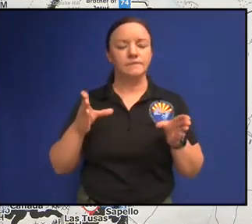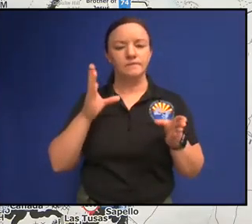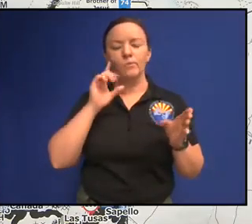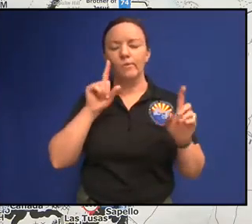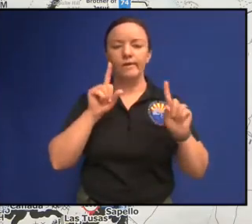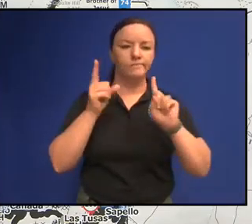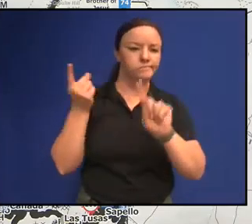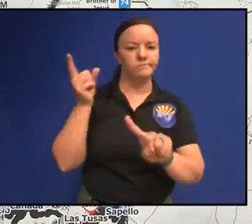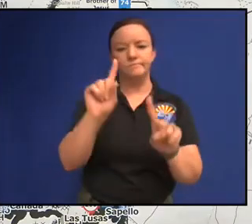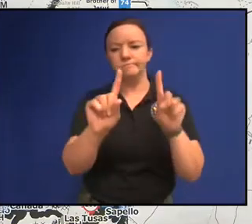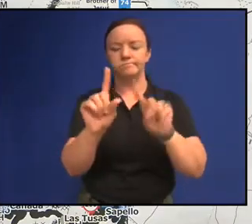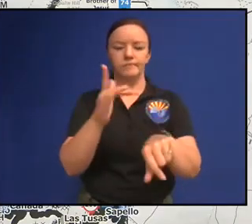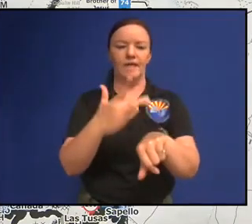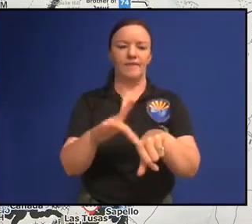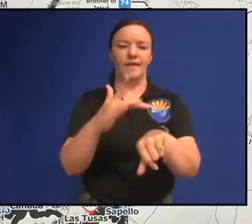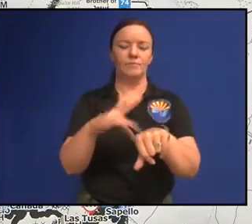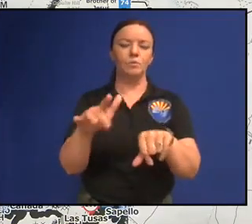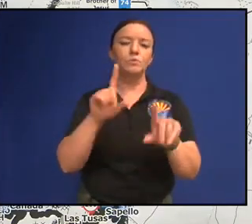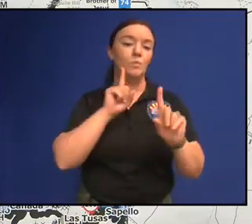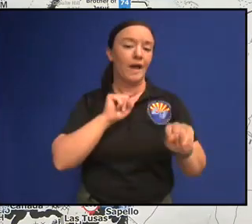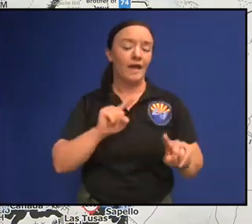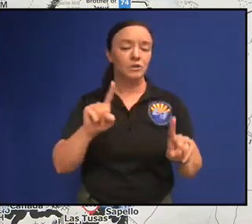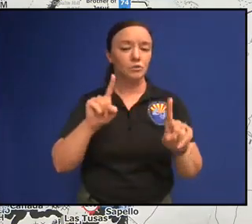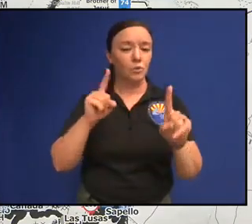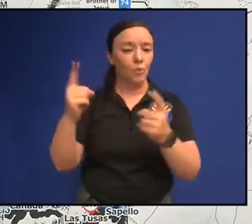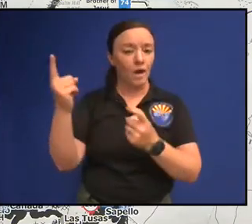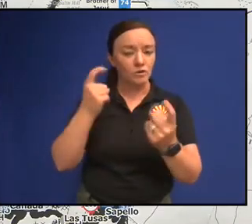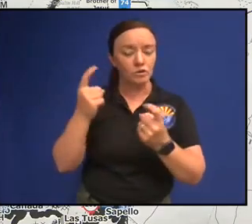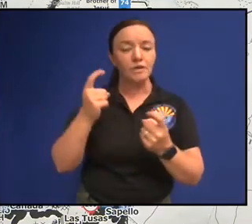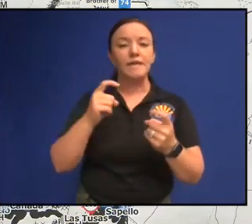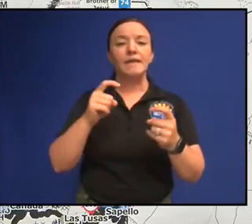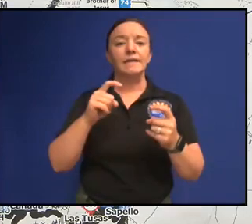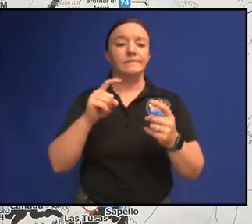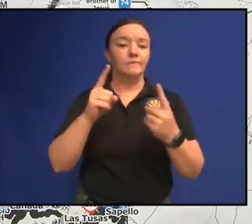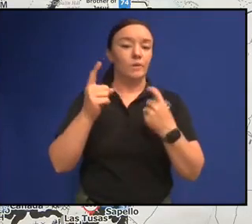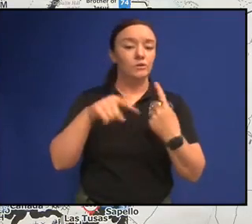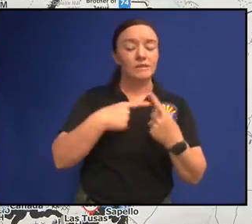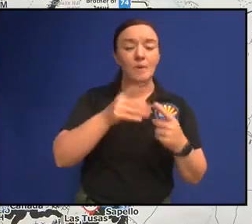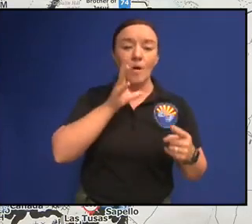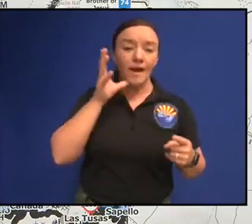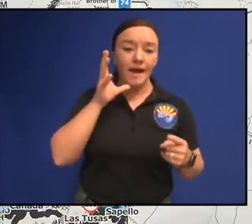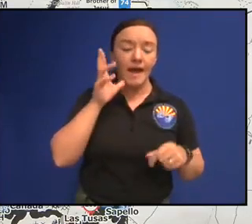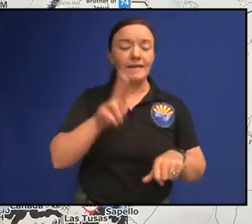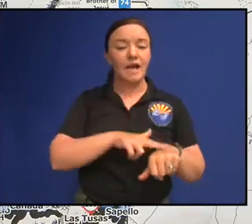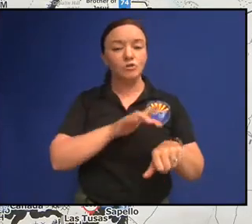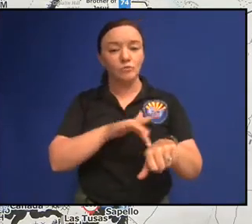THE QUESTIONS AND ADDRESS CONCERNS ABOUT AG AND NATURAL